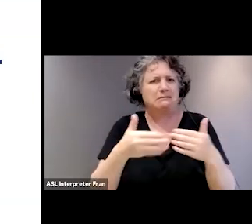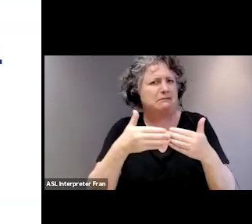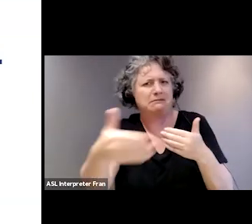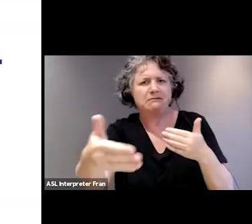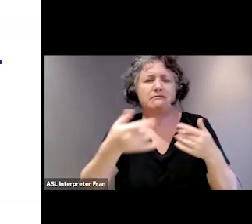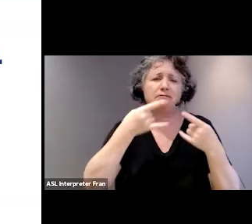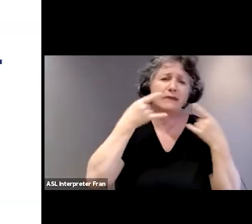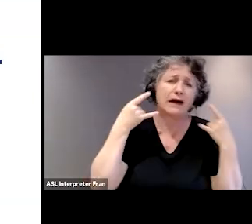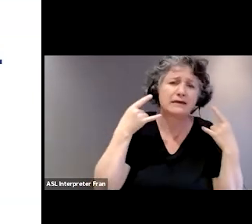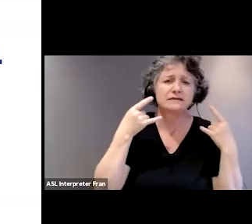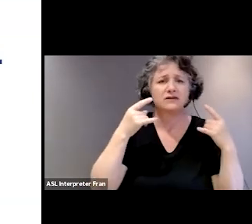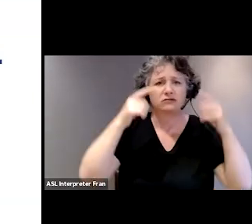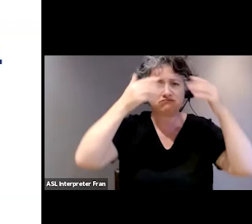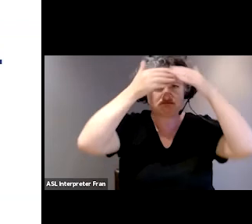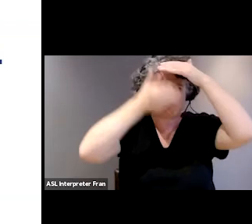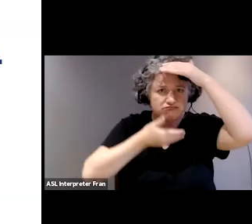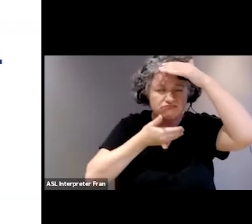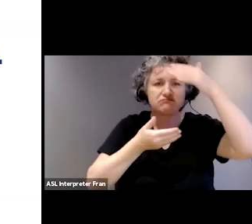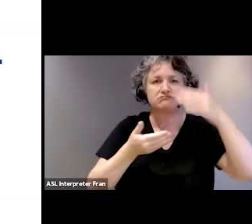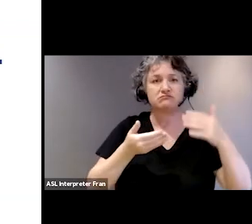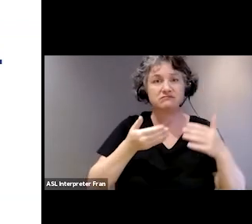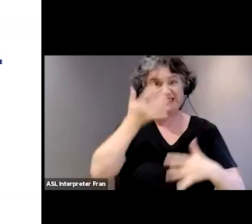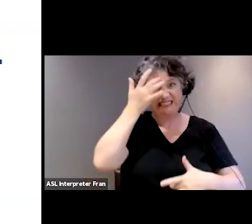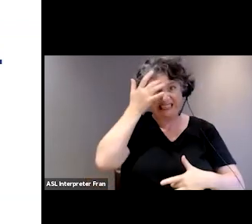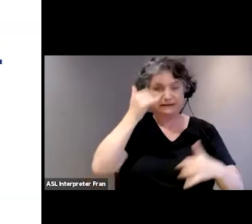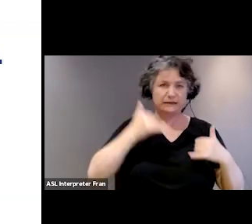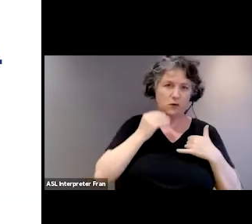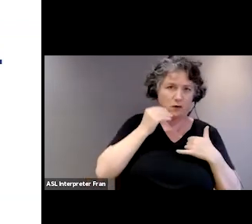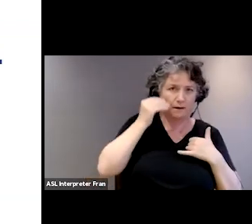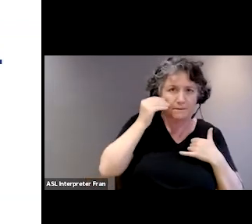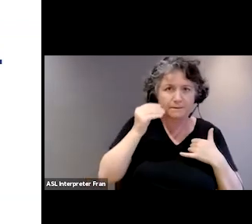Even if you do get COVID, it most likely may be mailed and you are less likely to transmit it to others. It is still a great way to protect yourself and others in your